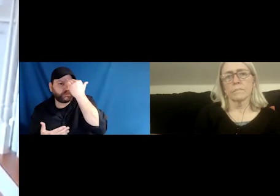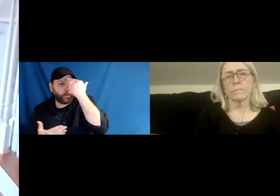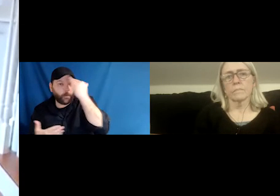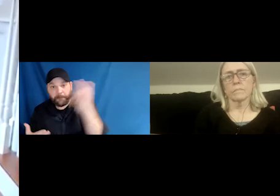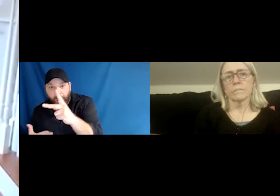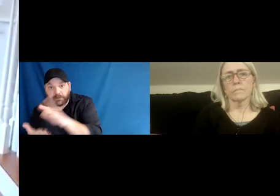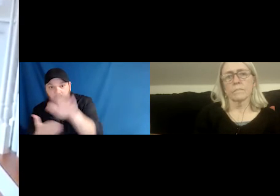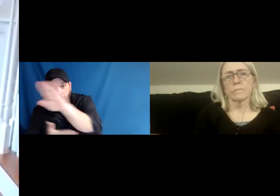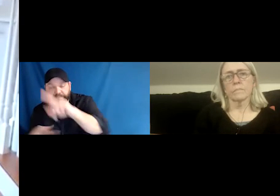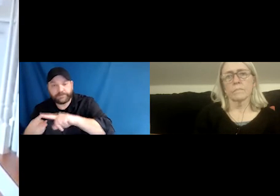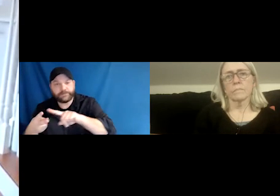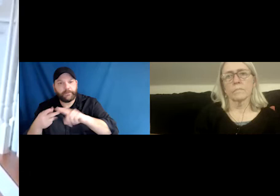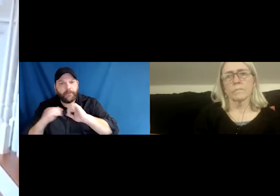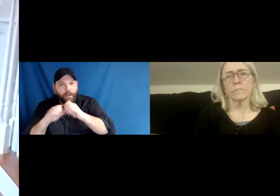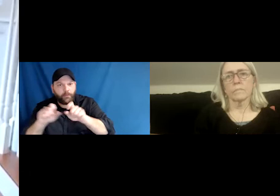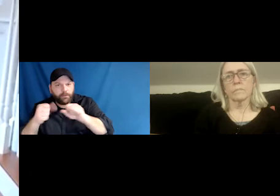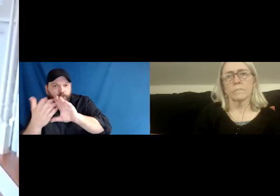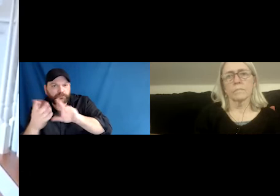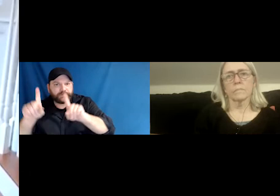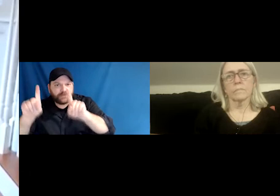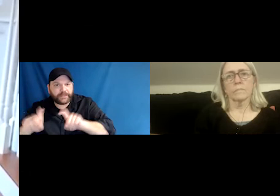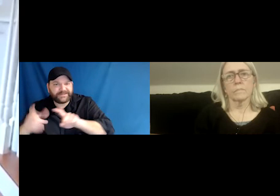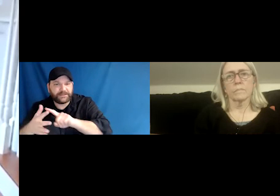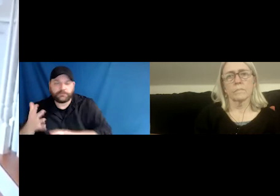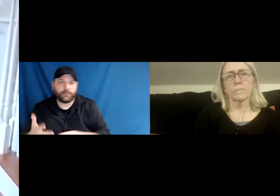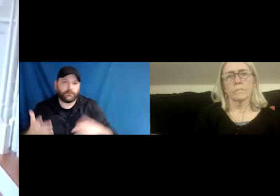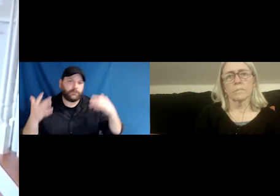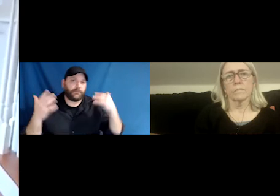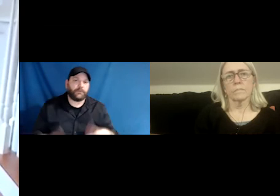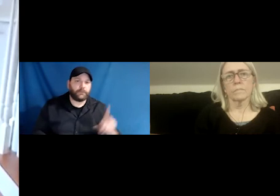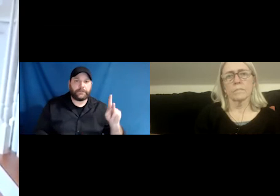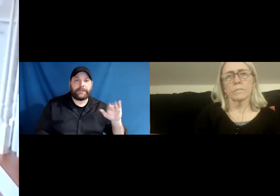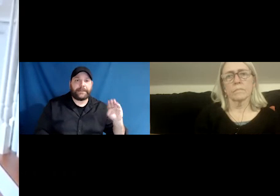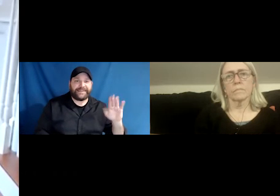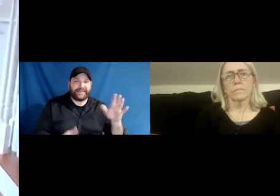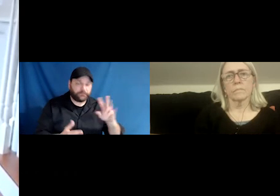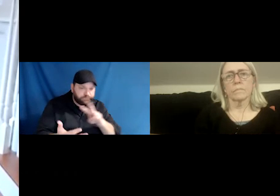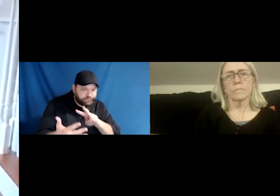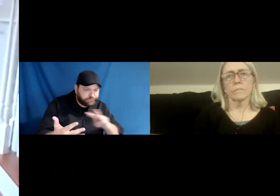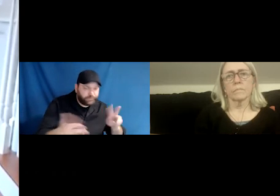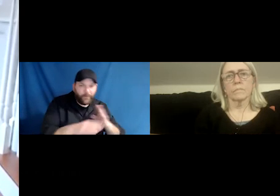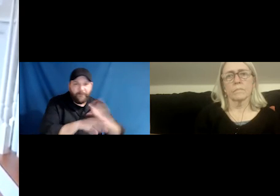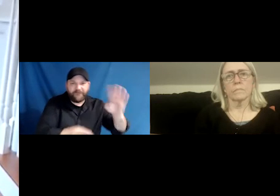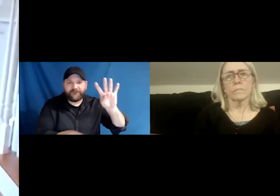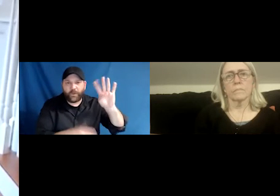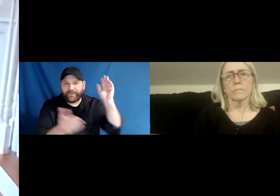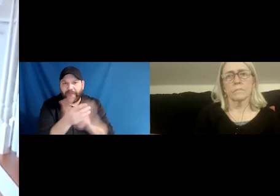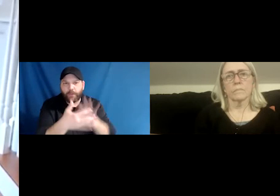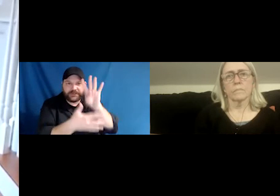She has worked tirelessly to review over 400 spreadsheets under tight time frames and played a